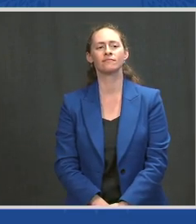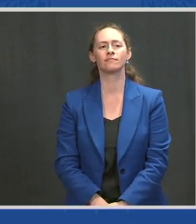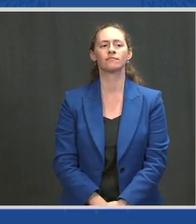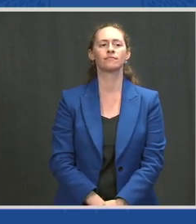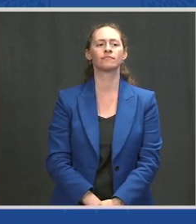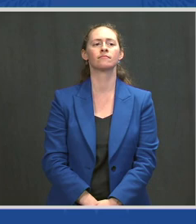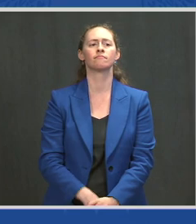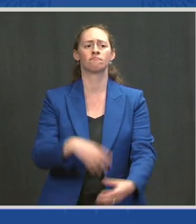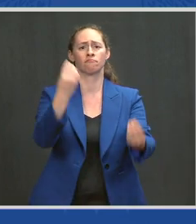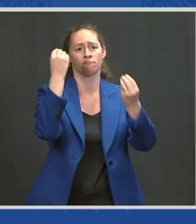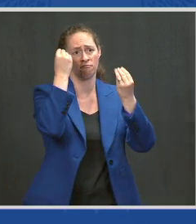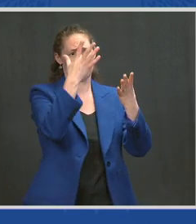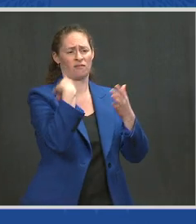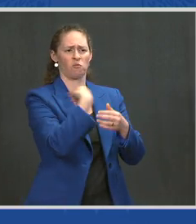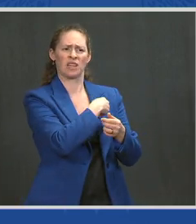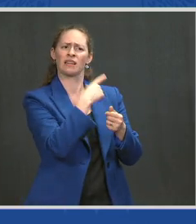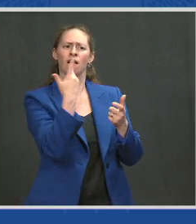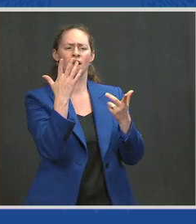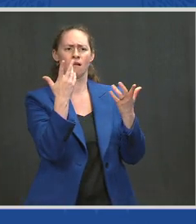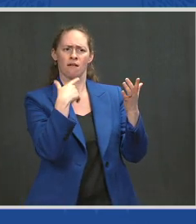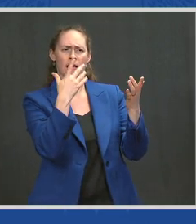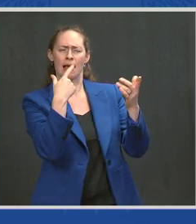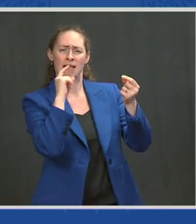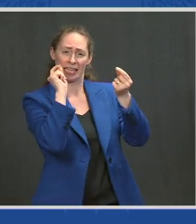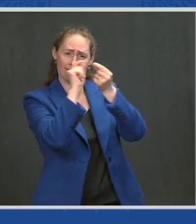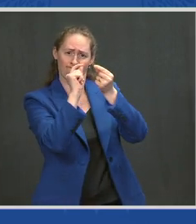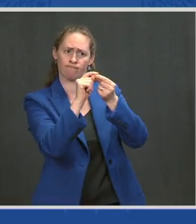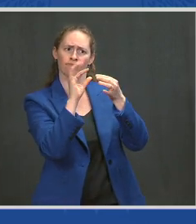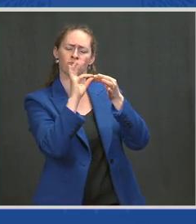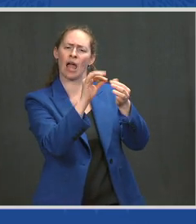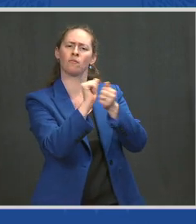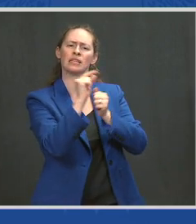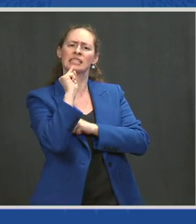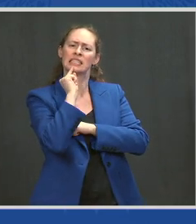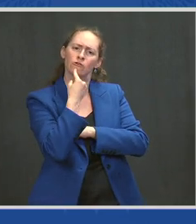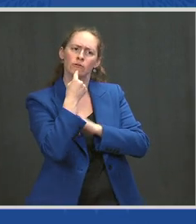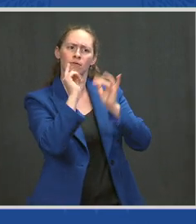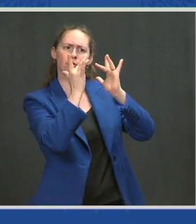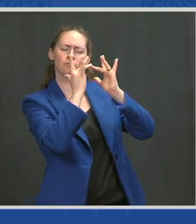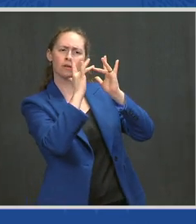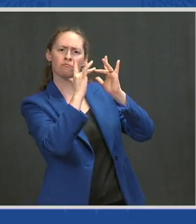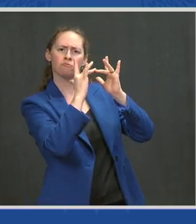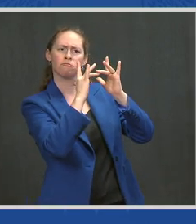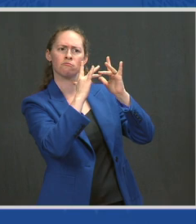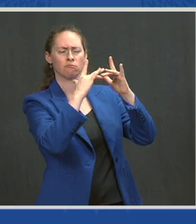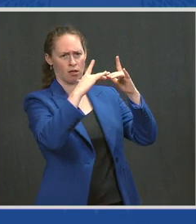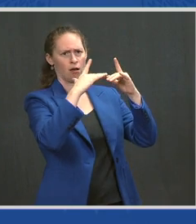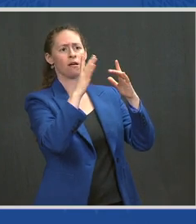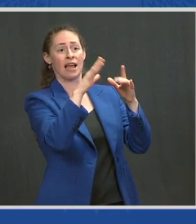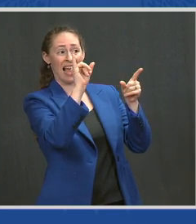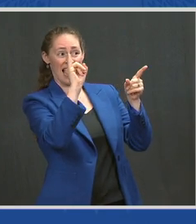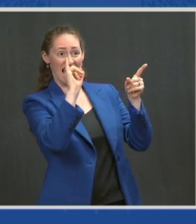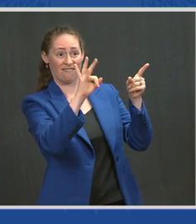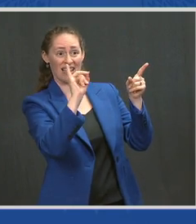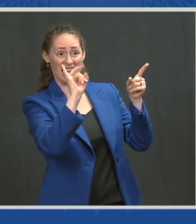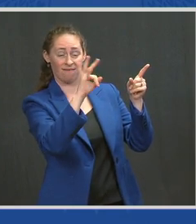He doesn't know exactly what it is, but it's significant. And if, in fact, they violate these basic norms,